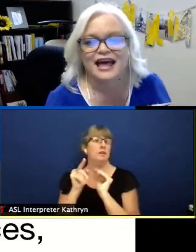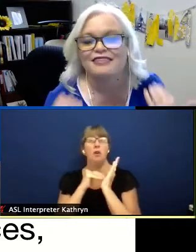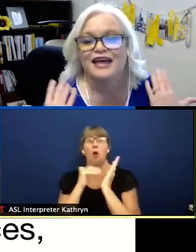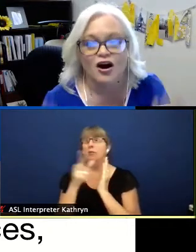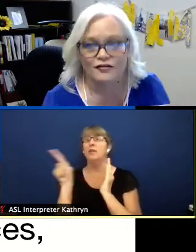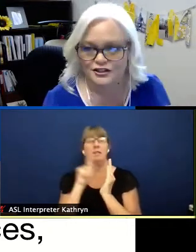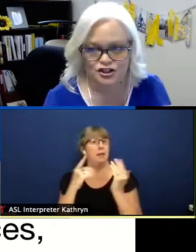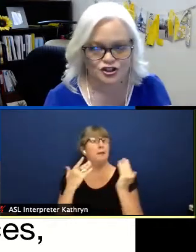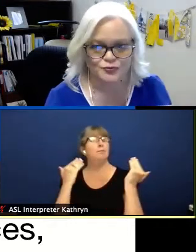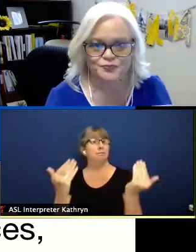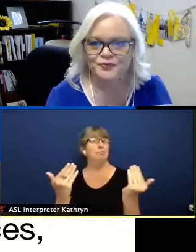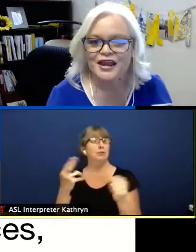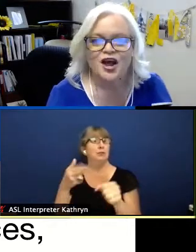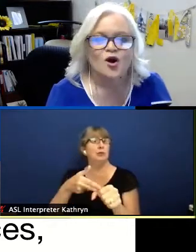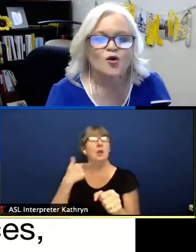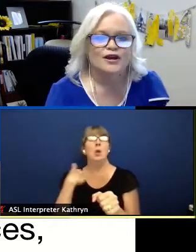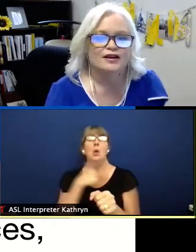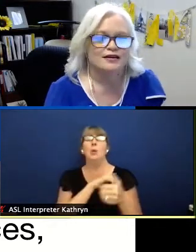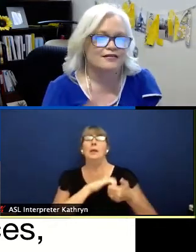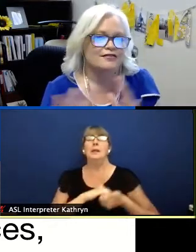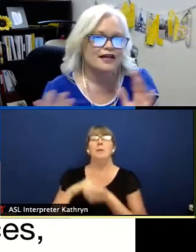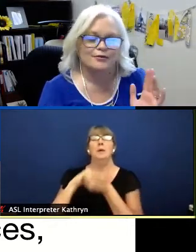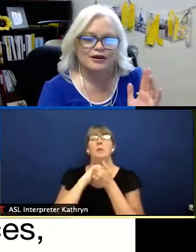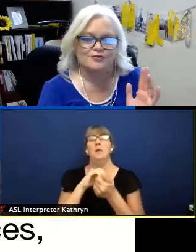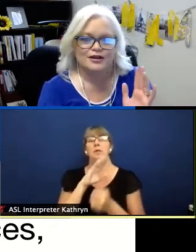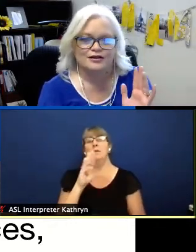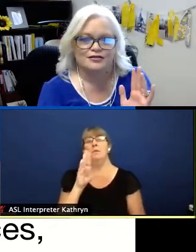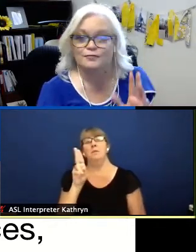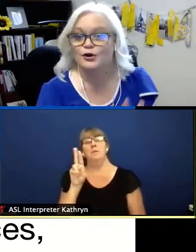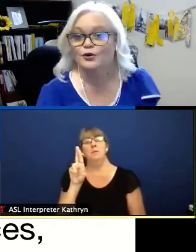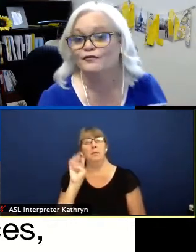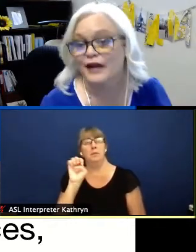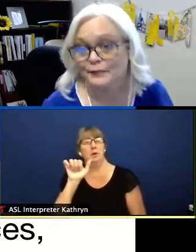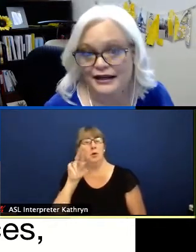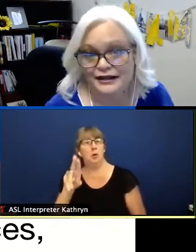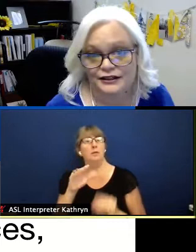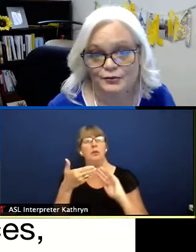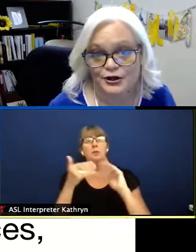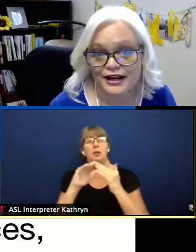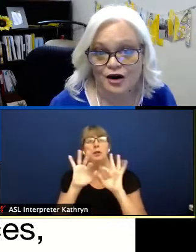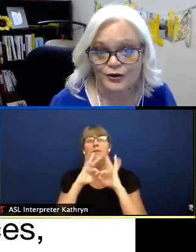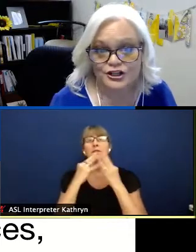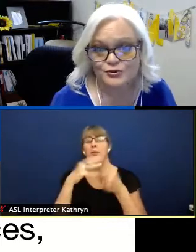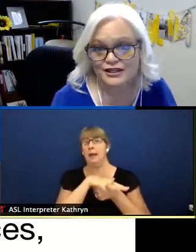and they often do. We collaborate with the bureau of family and community outreach within